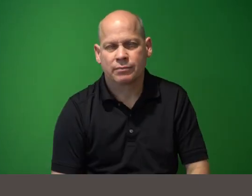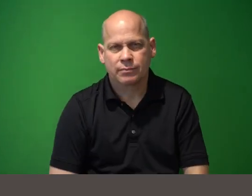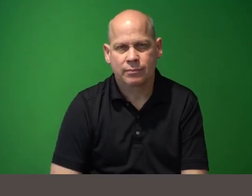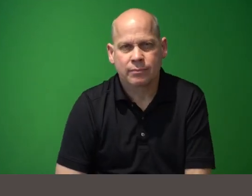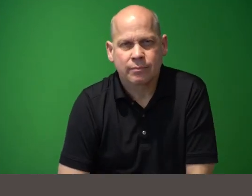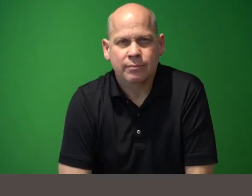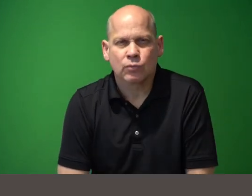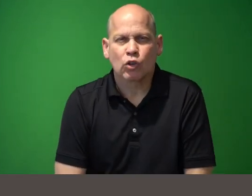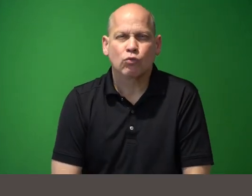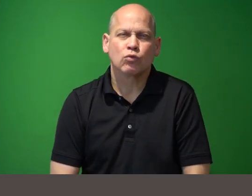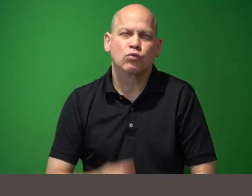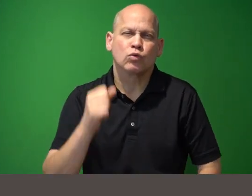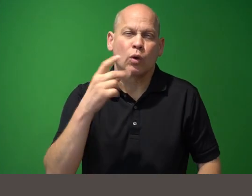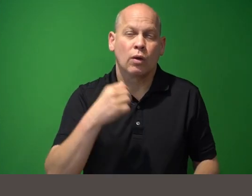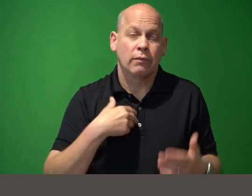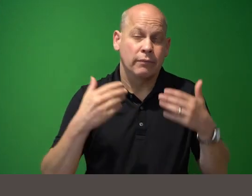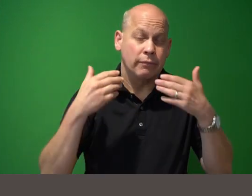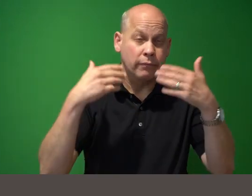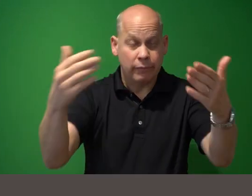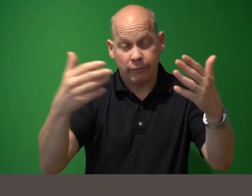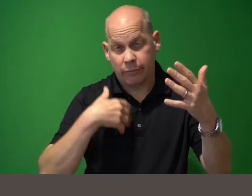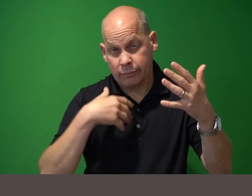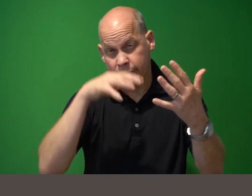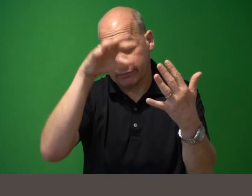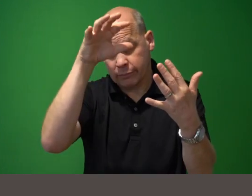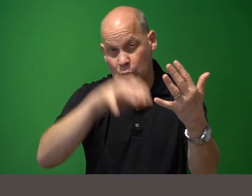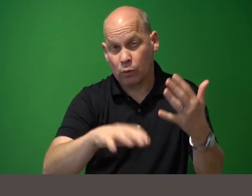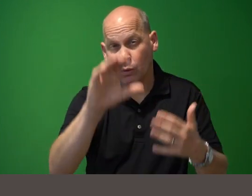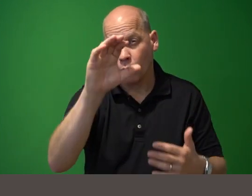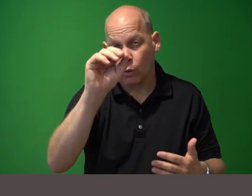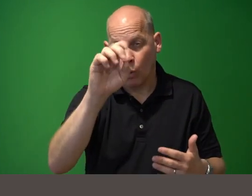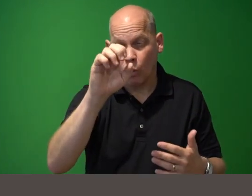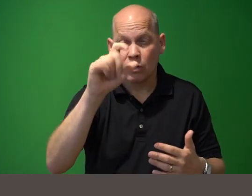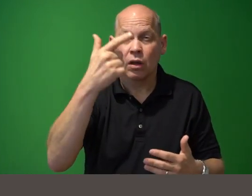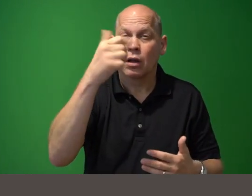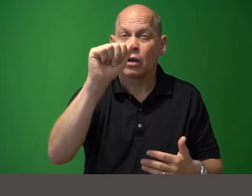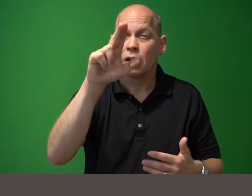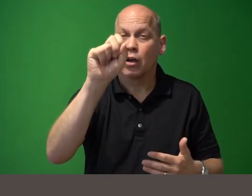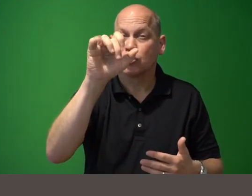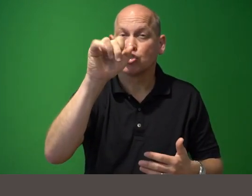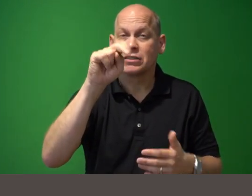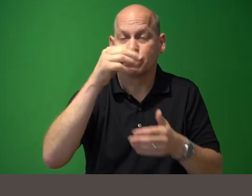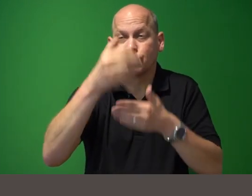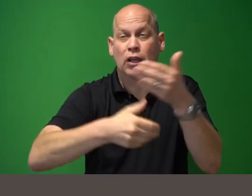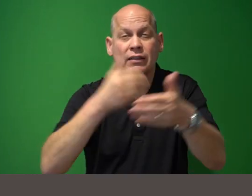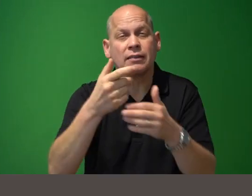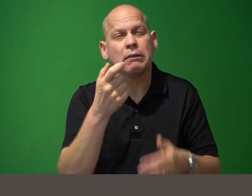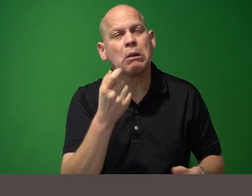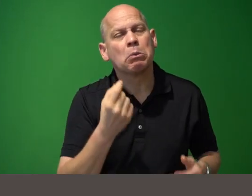So I went ahead and I coded up the Gaussian process. Slightly, slightly more work,